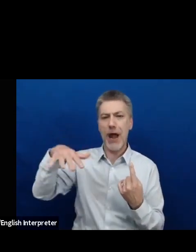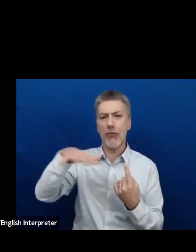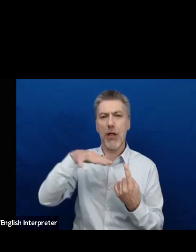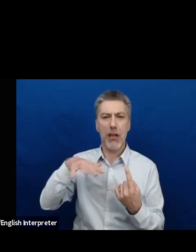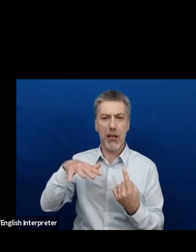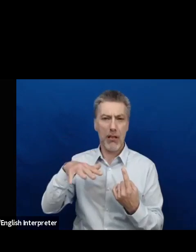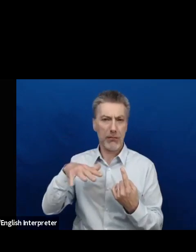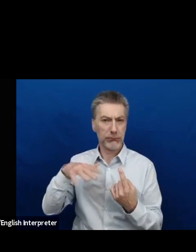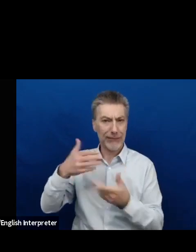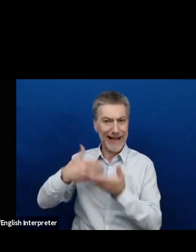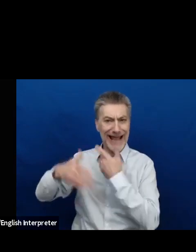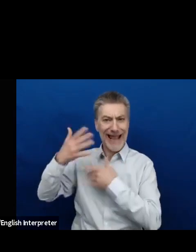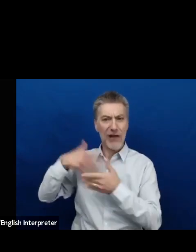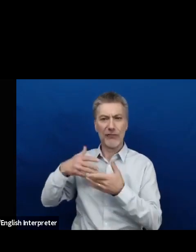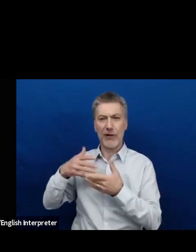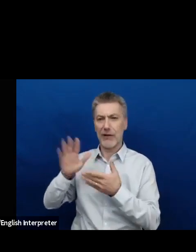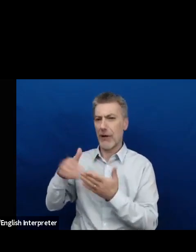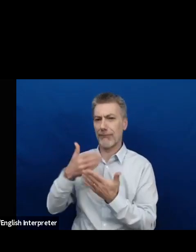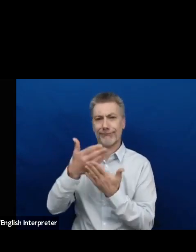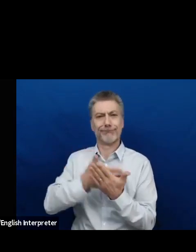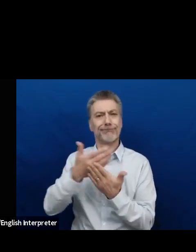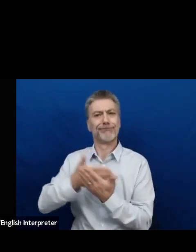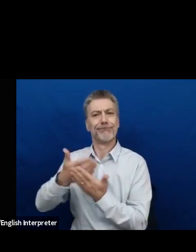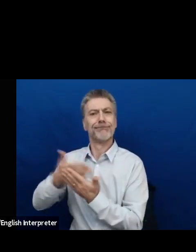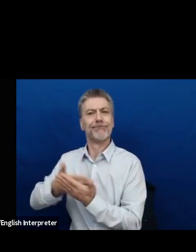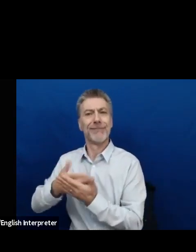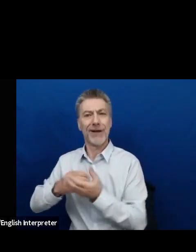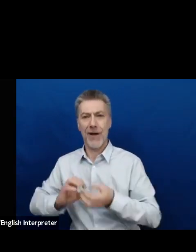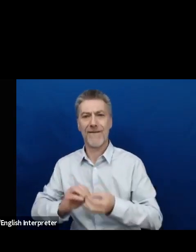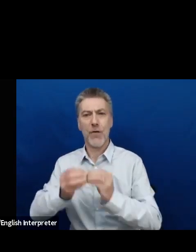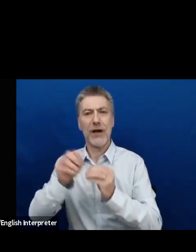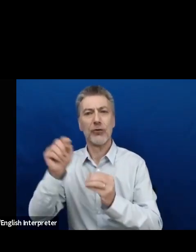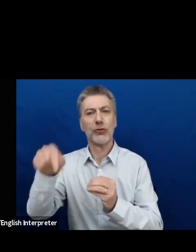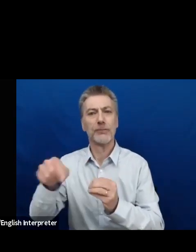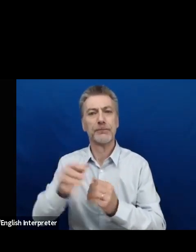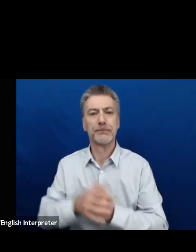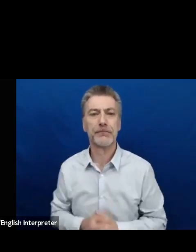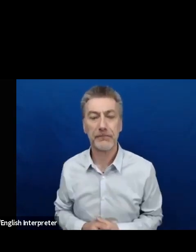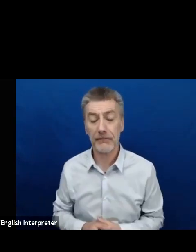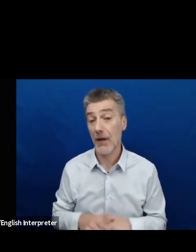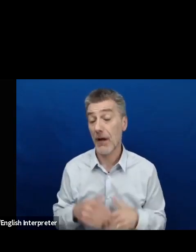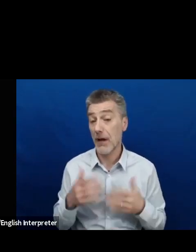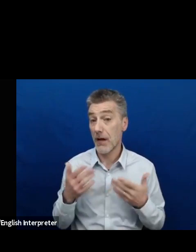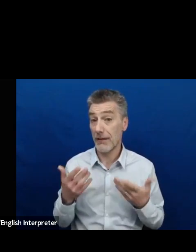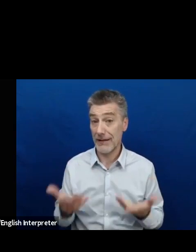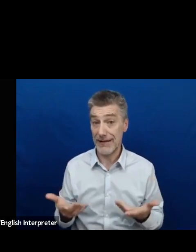and A very canmp Asia. For my purposes here the issue is less about